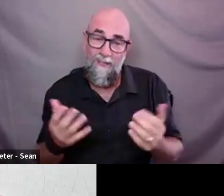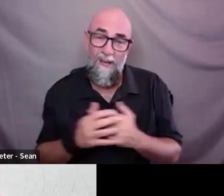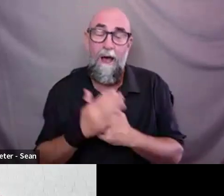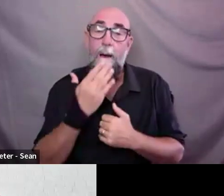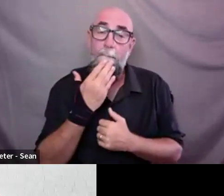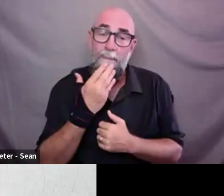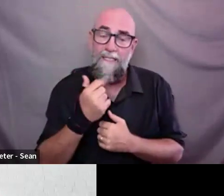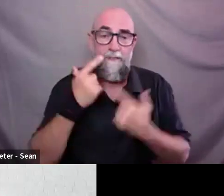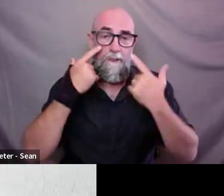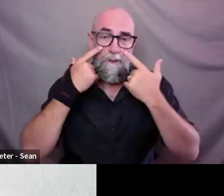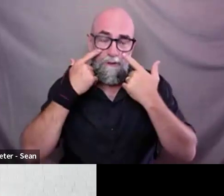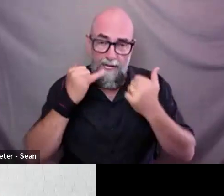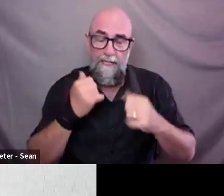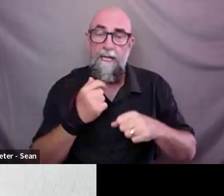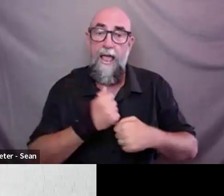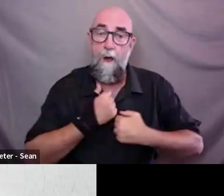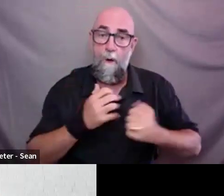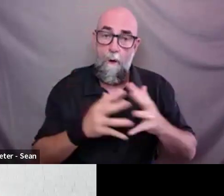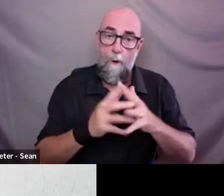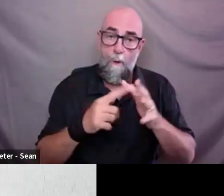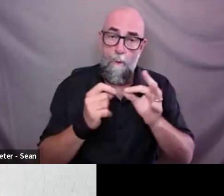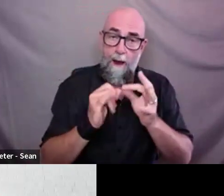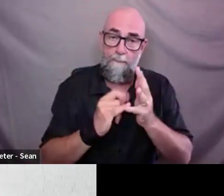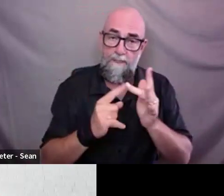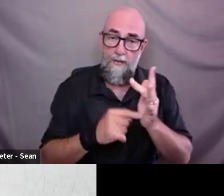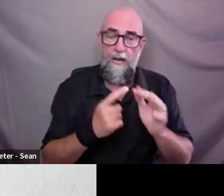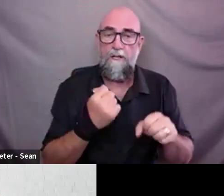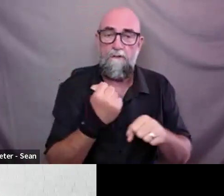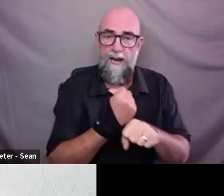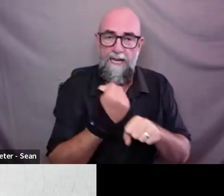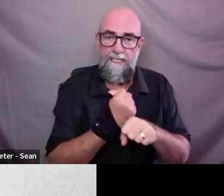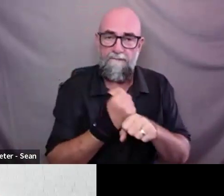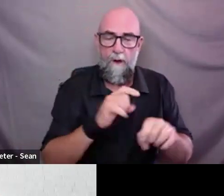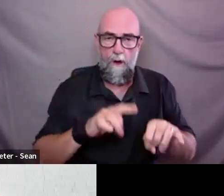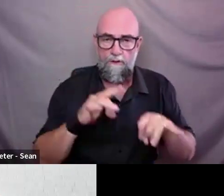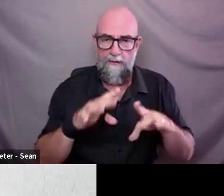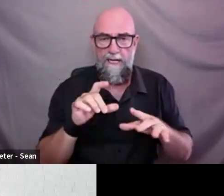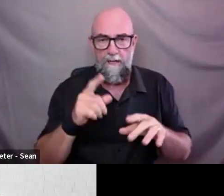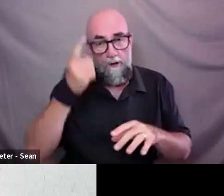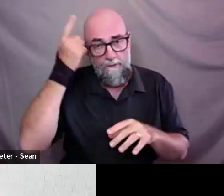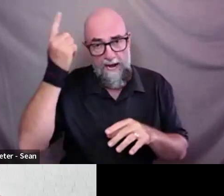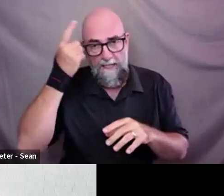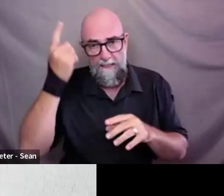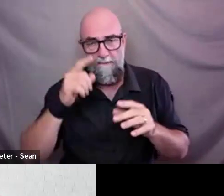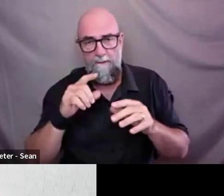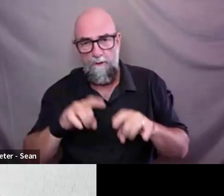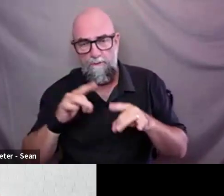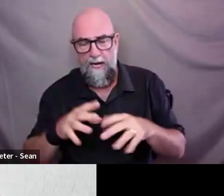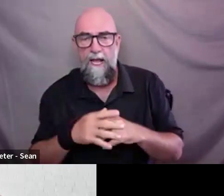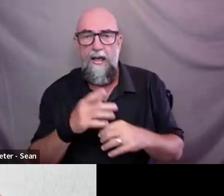, and also keep an eye on the Creative Australia website for further announcements, sorry the Creative Australia newsletter for